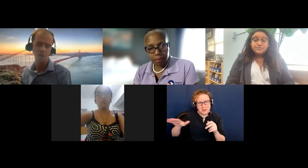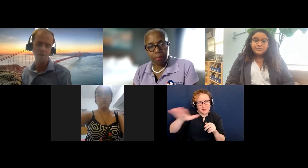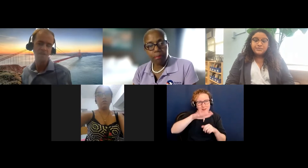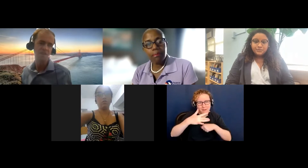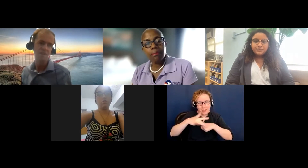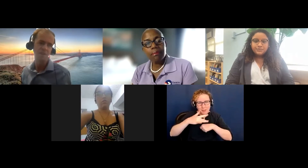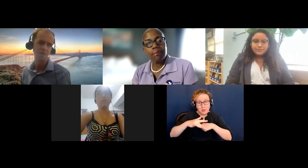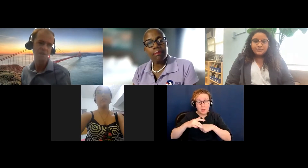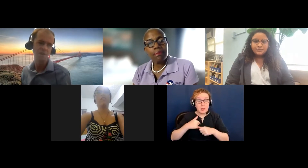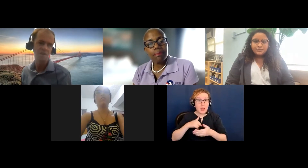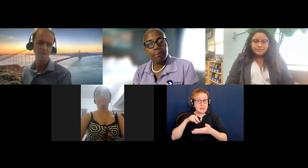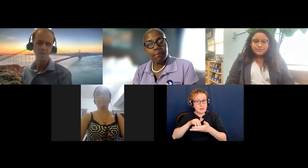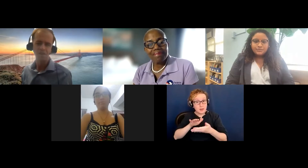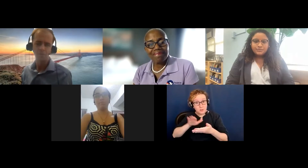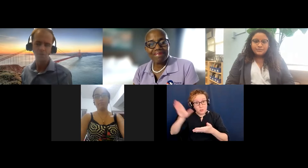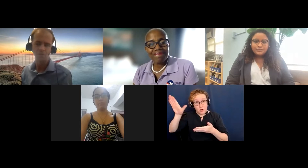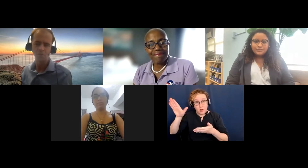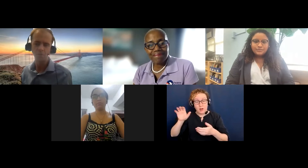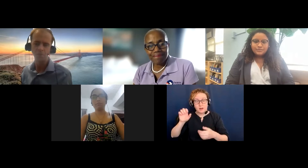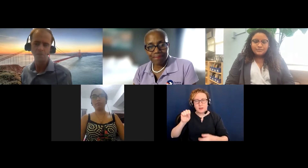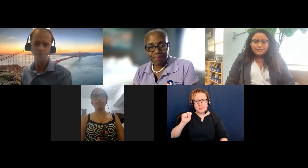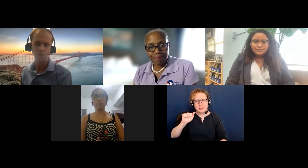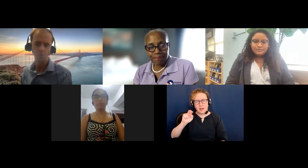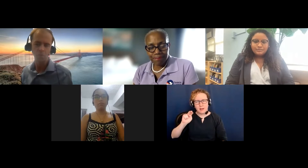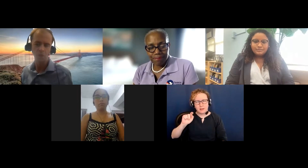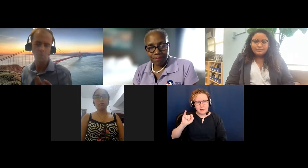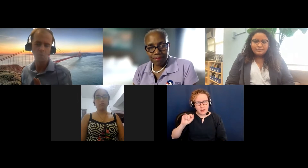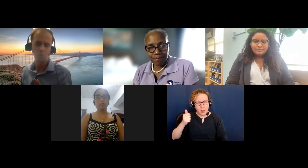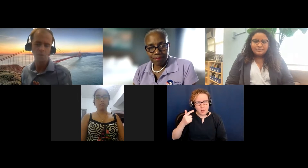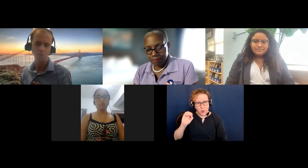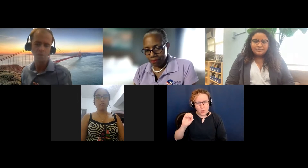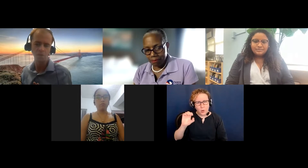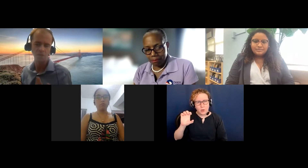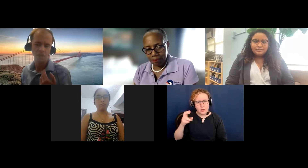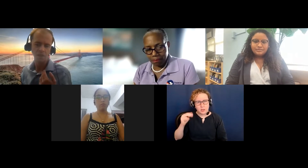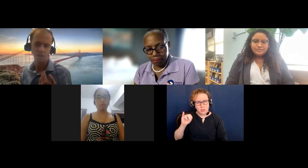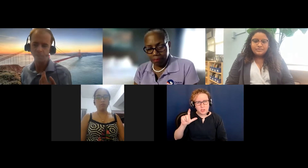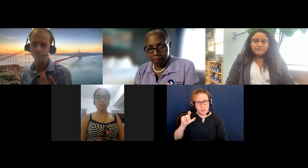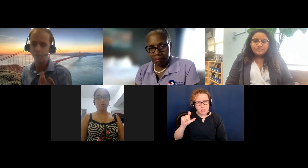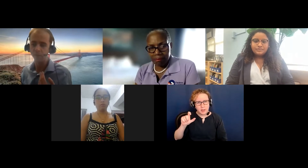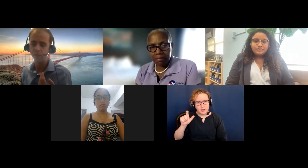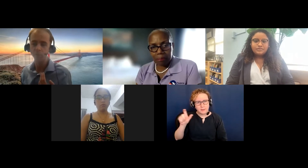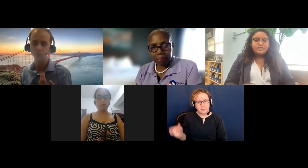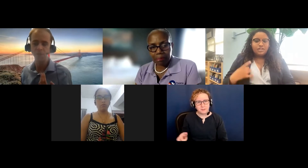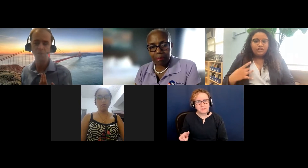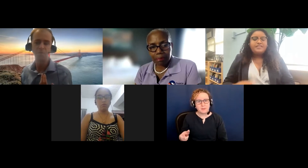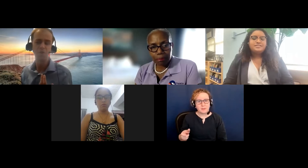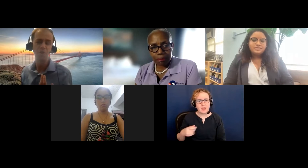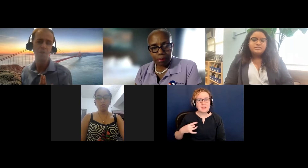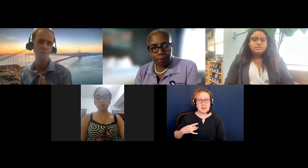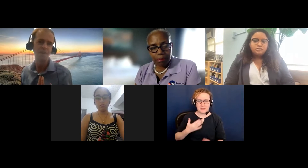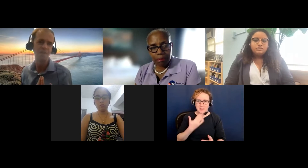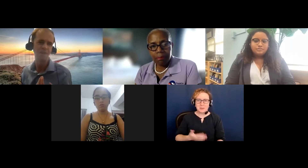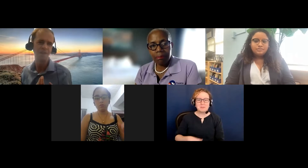in Santiago Chile, there was a program where you could get a professor to mentor you, kind of like